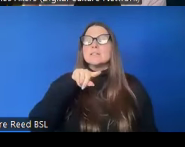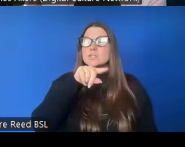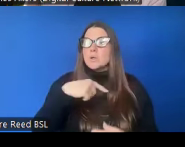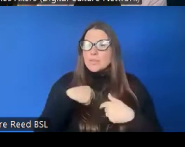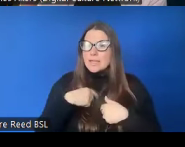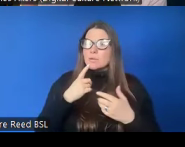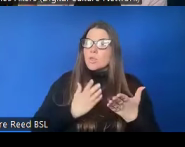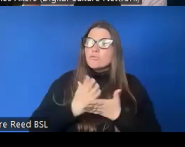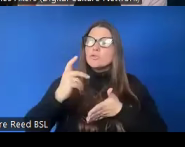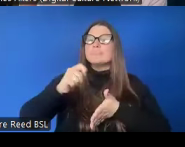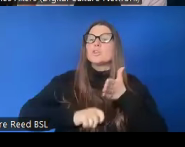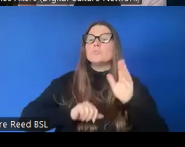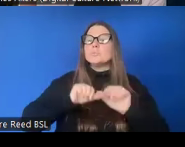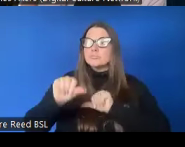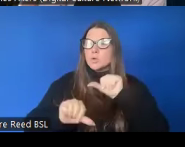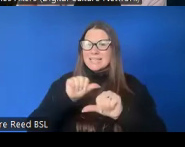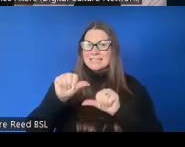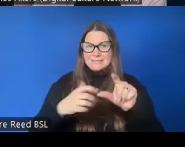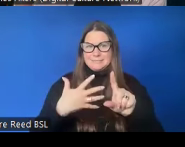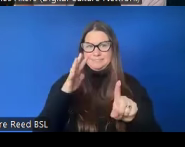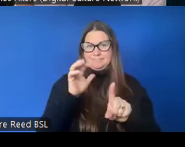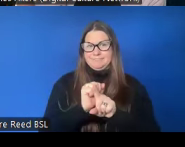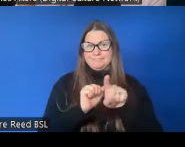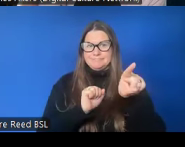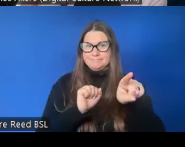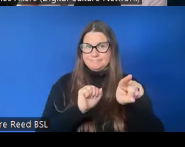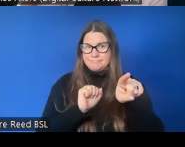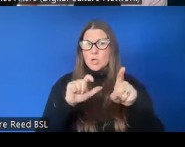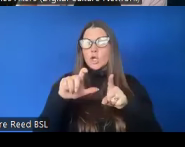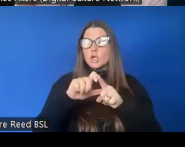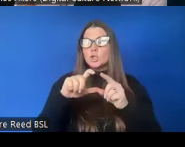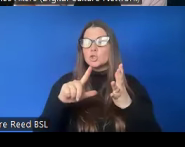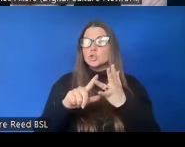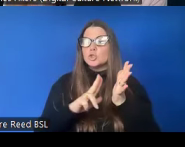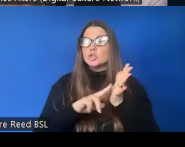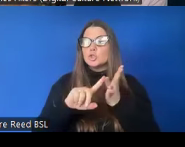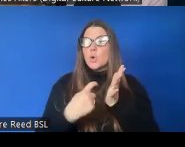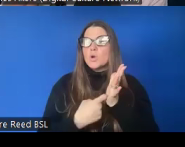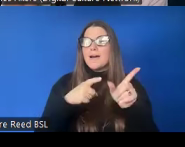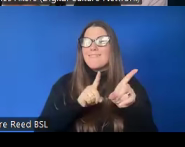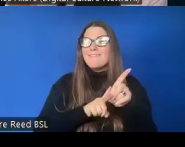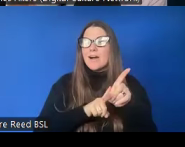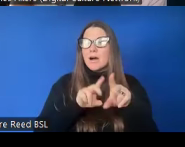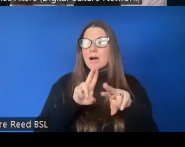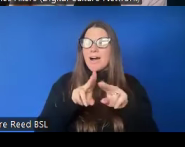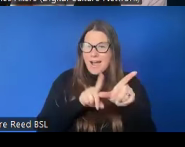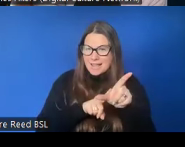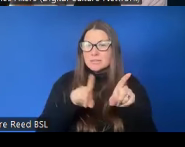It's a new CRM system. They chose it for various reasons. One of them is that you can integrate with other systems as well.